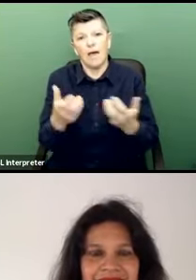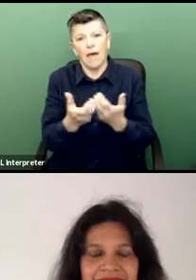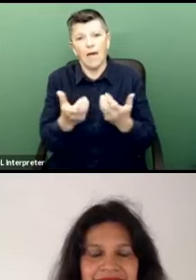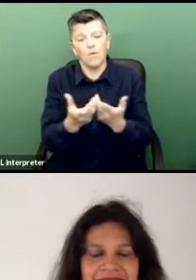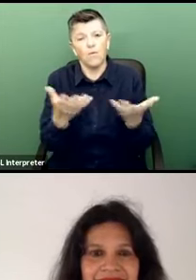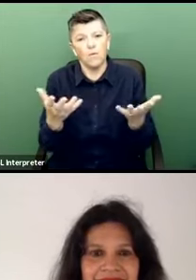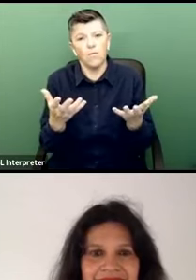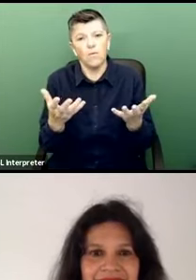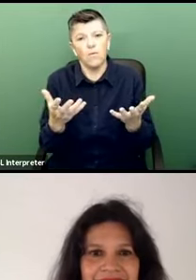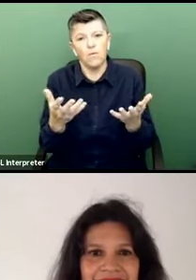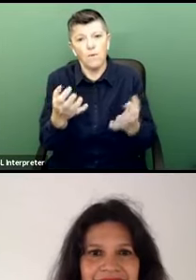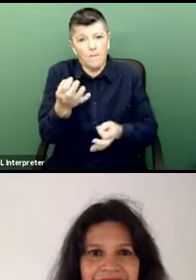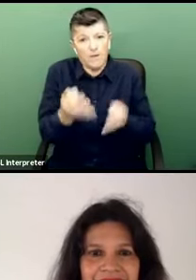to